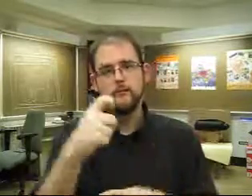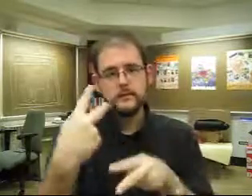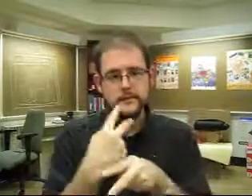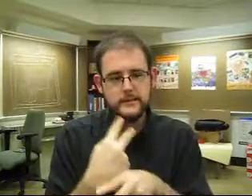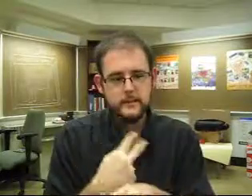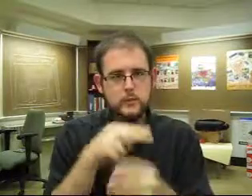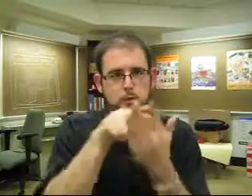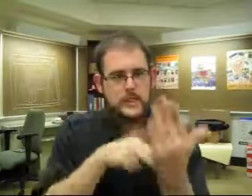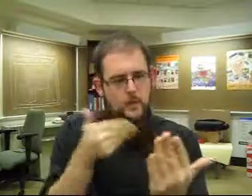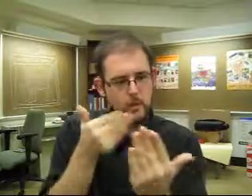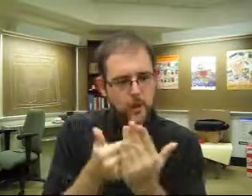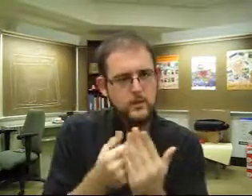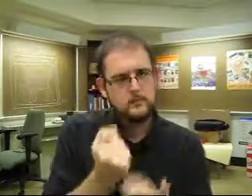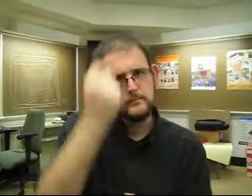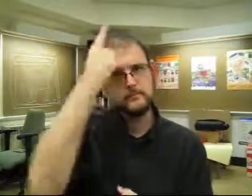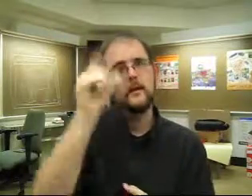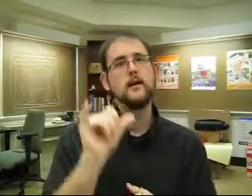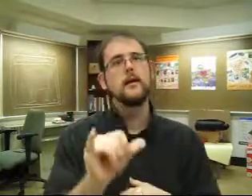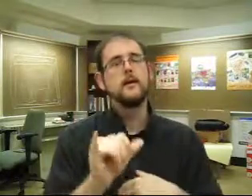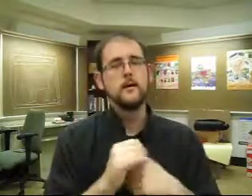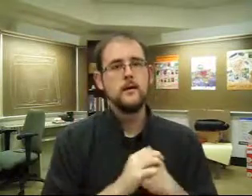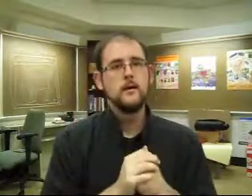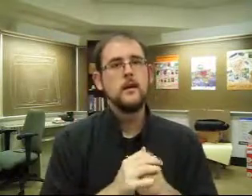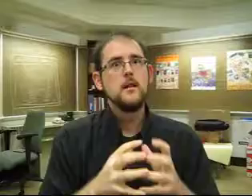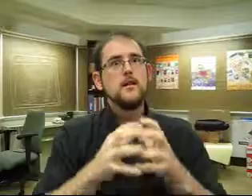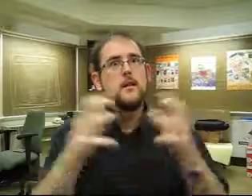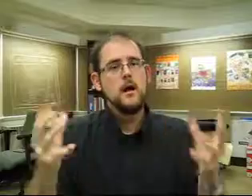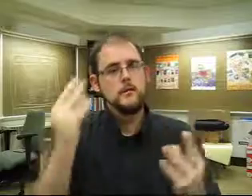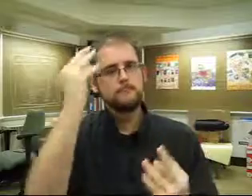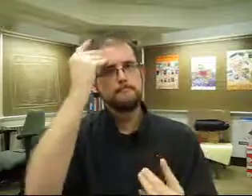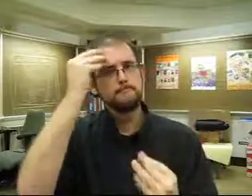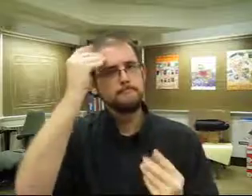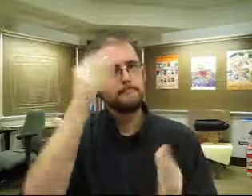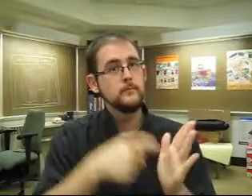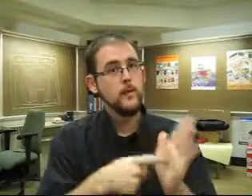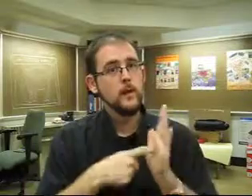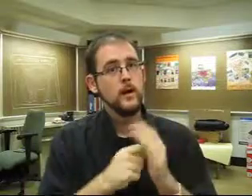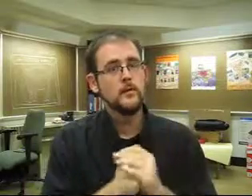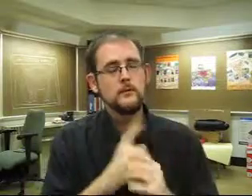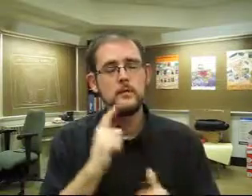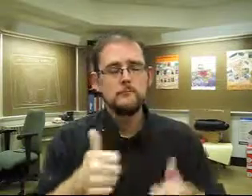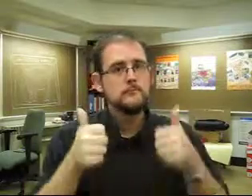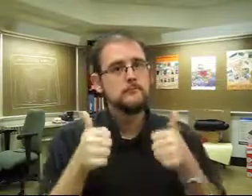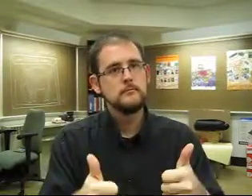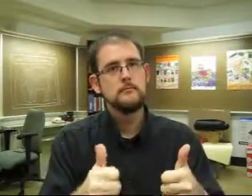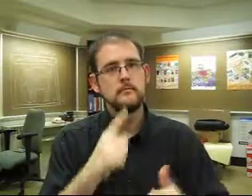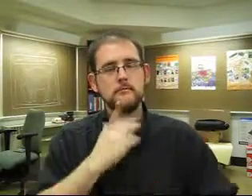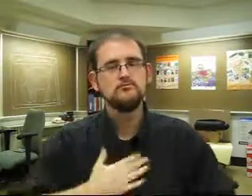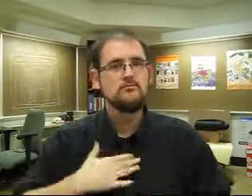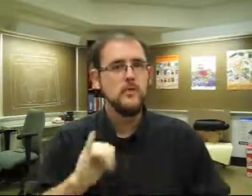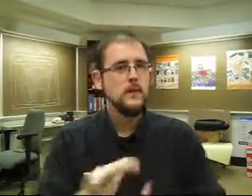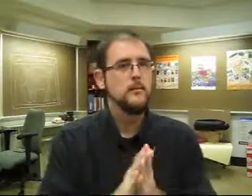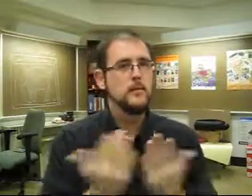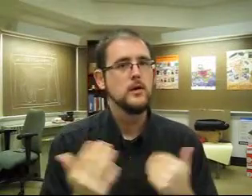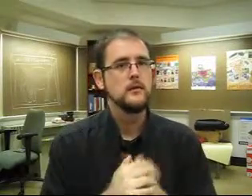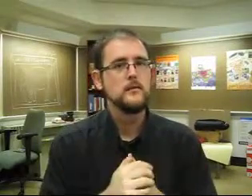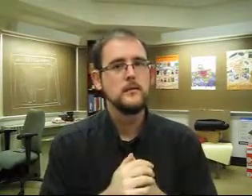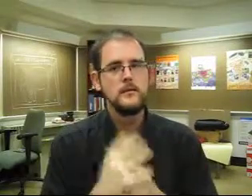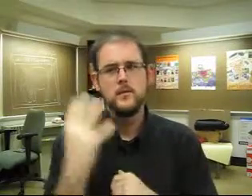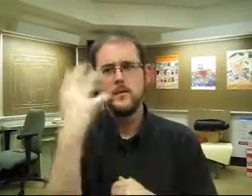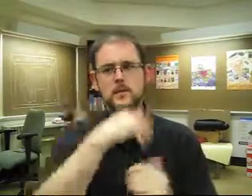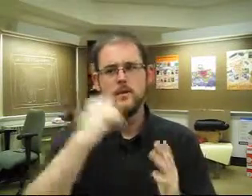in order to figure out who's saying what. It's a very thought-provoking book, which is enjoyable!